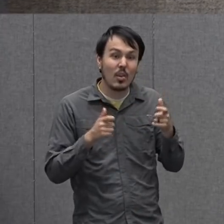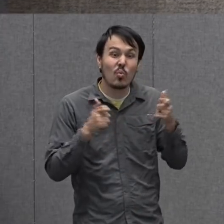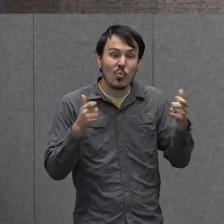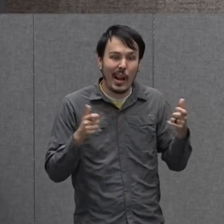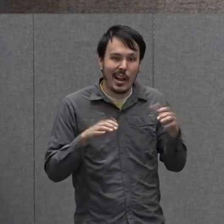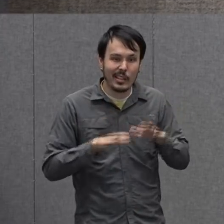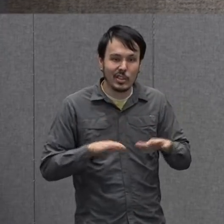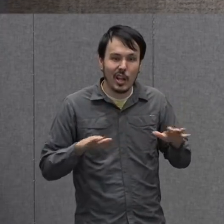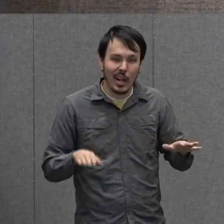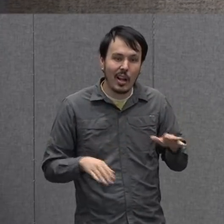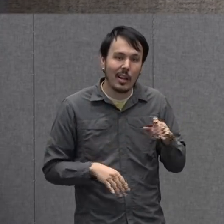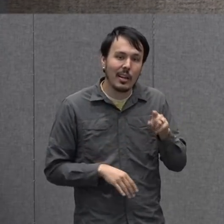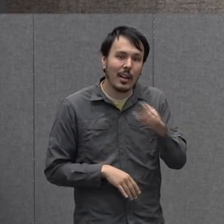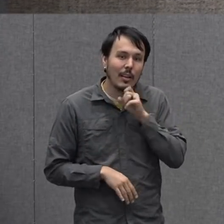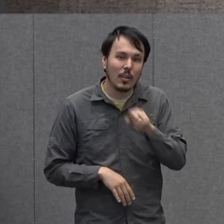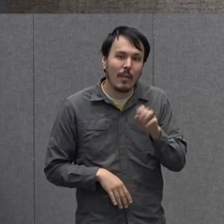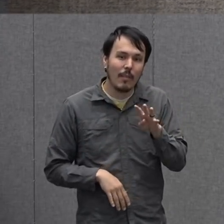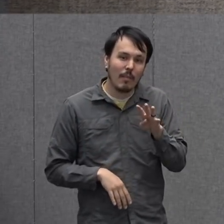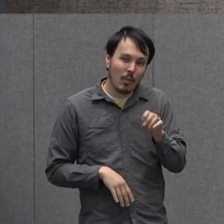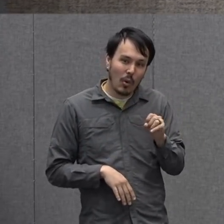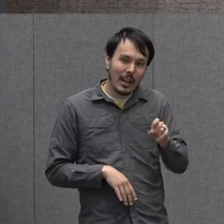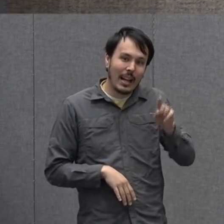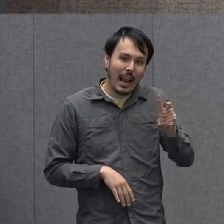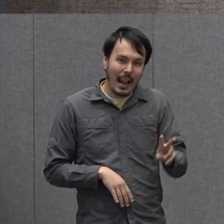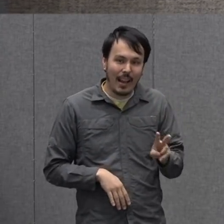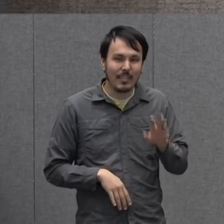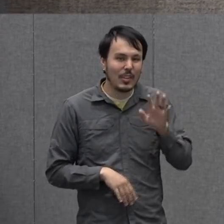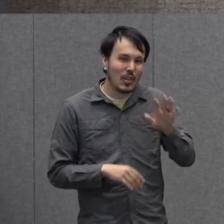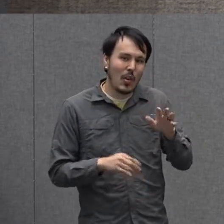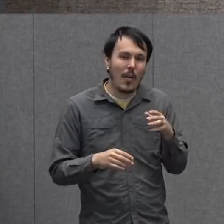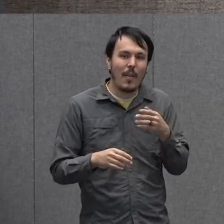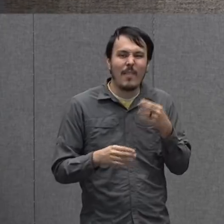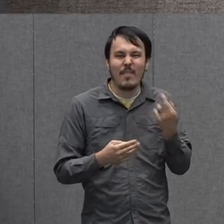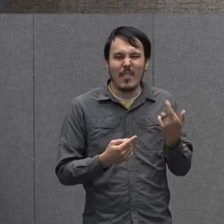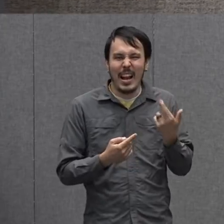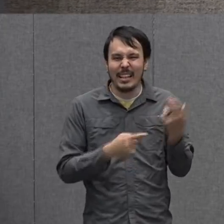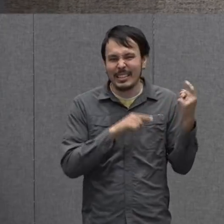and her 47 friends, surprise, happy birthday!